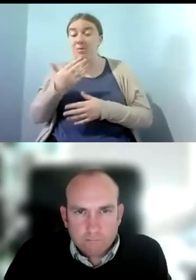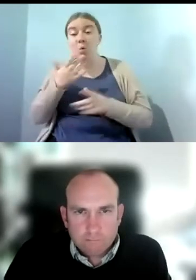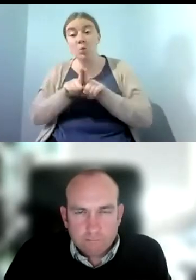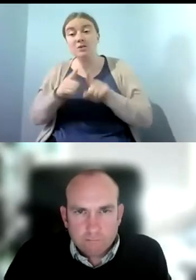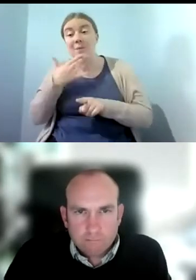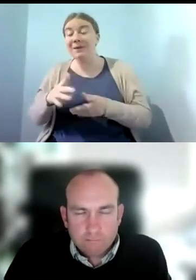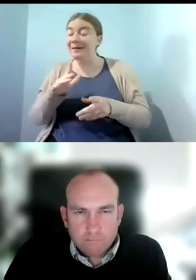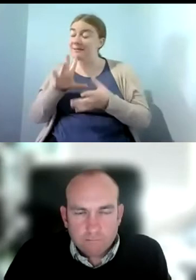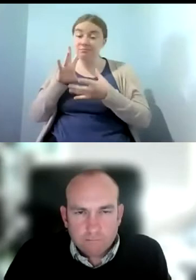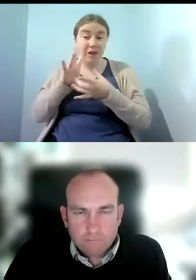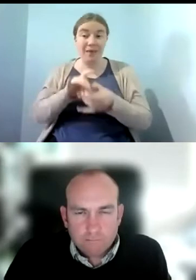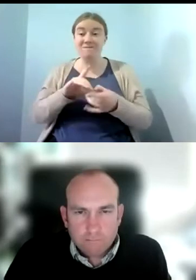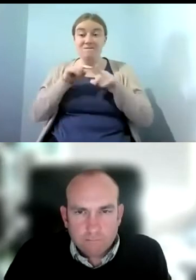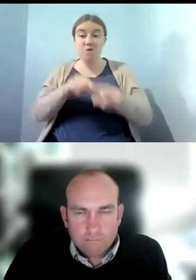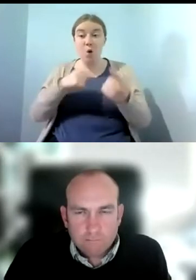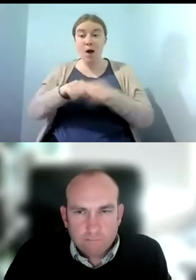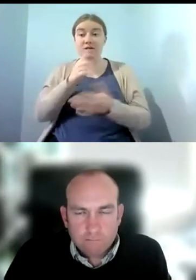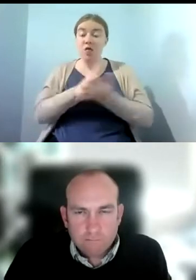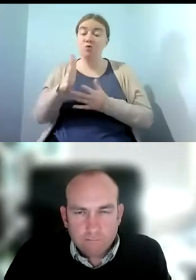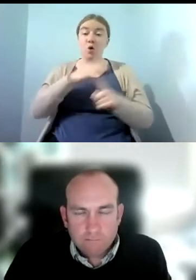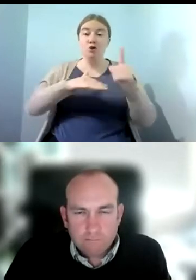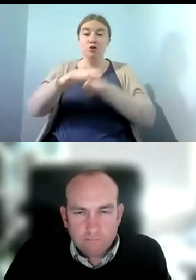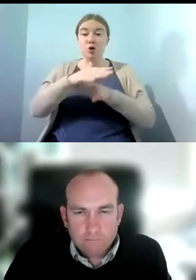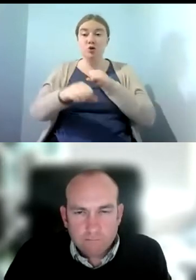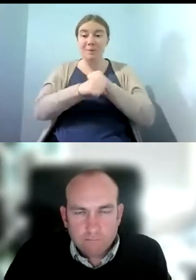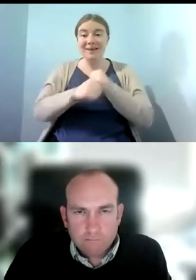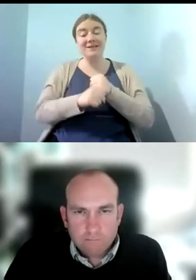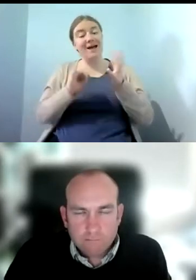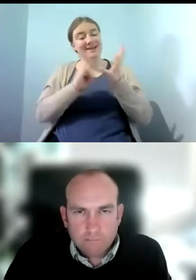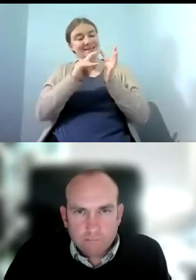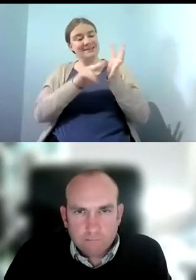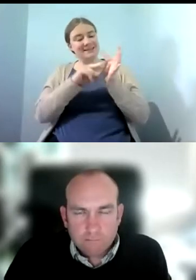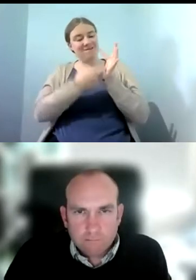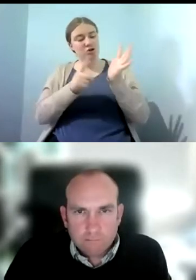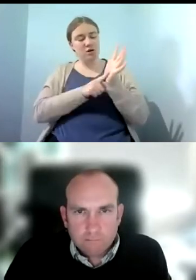on social media @severnunlocked sign up for the newsletter that's the best place to make sure